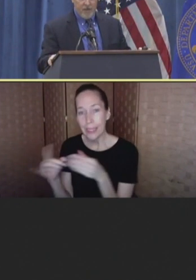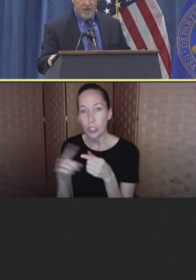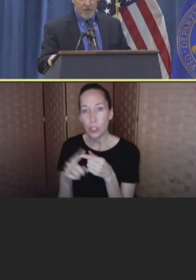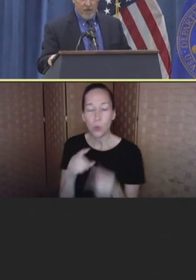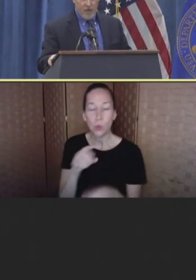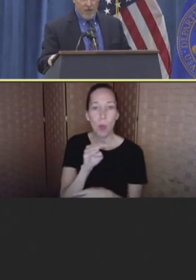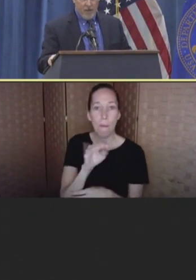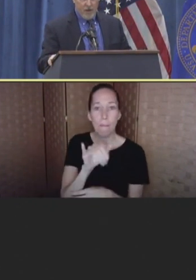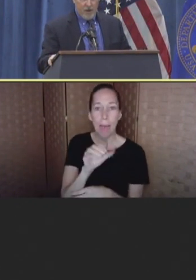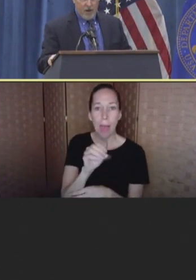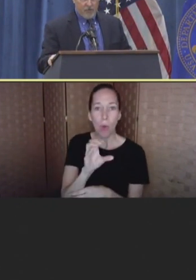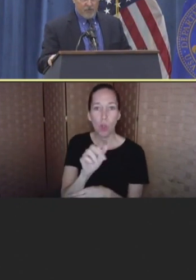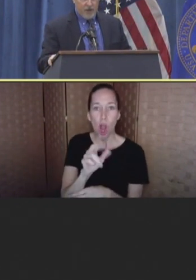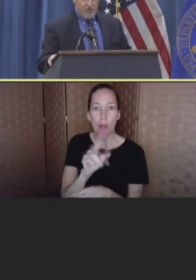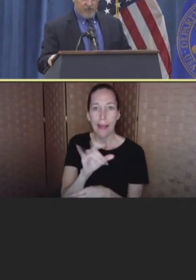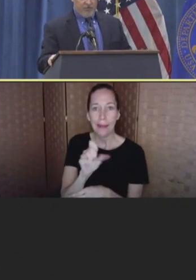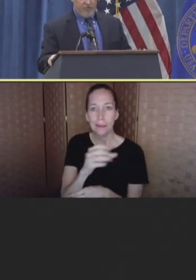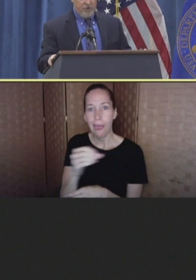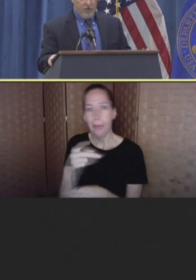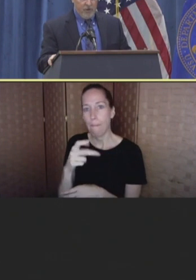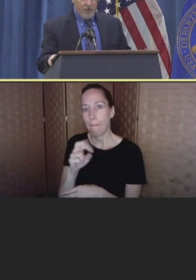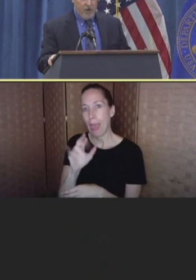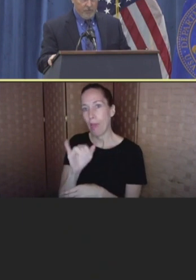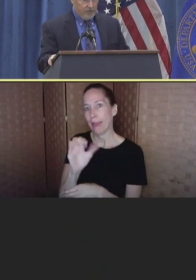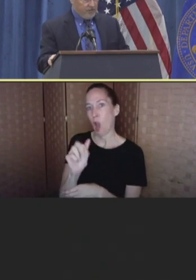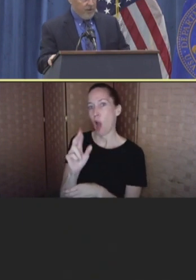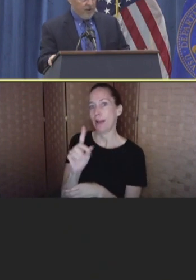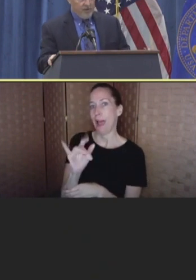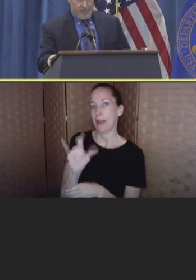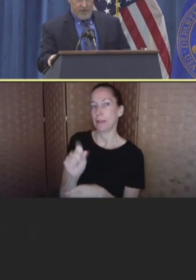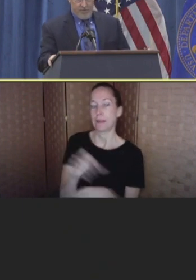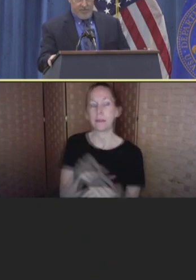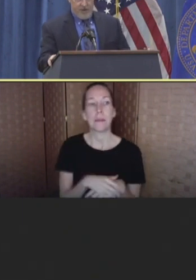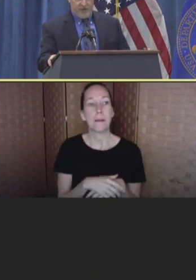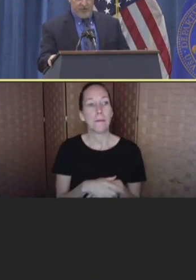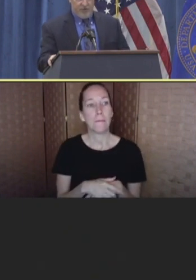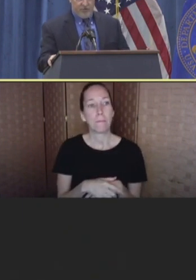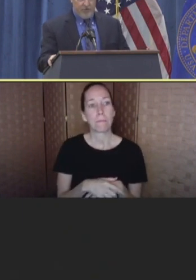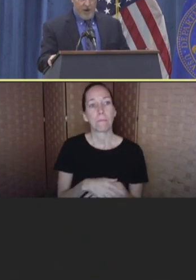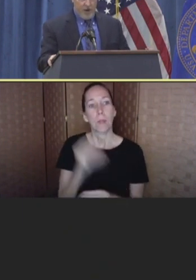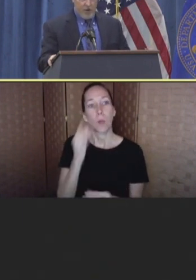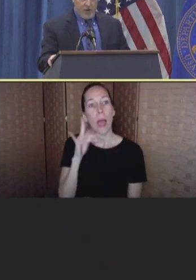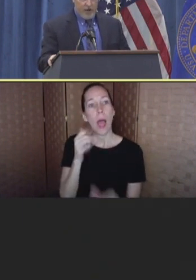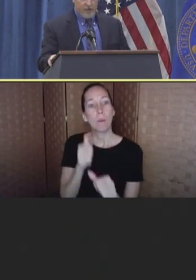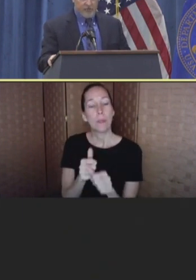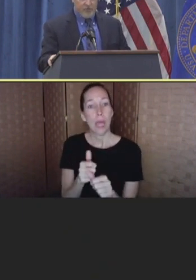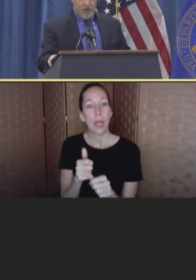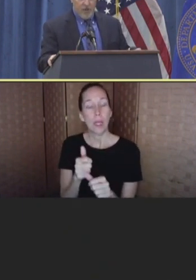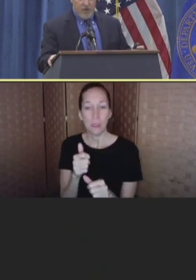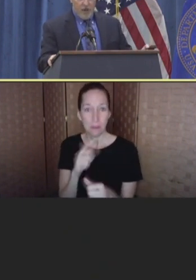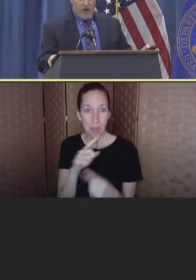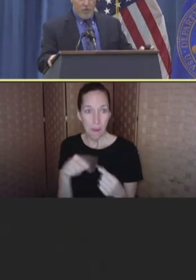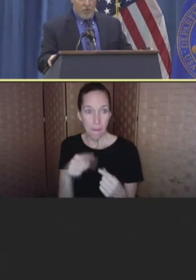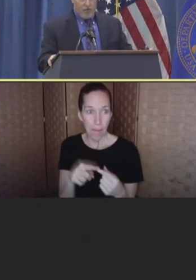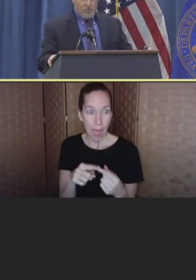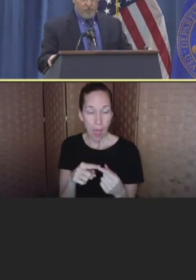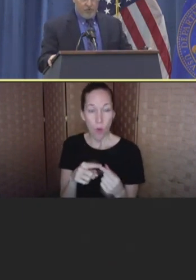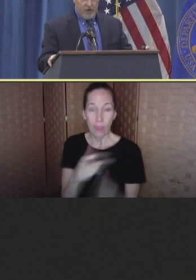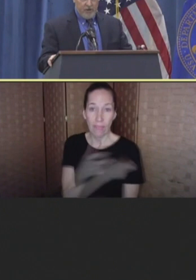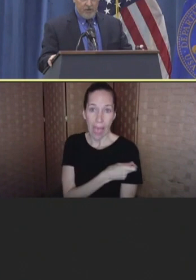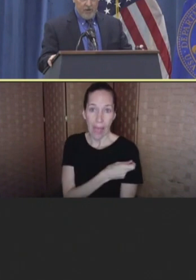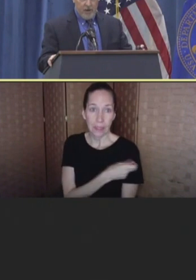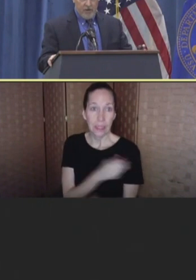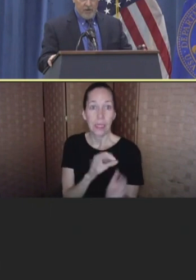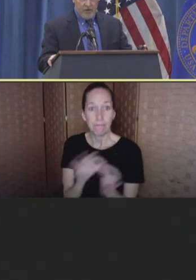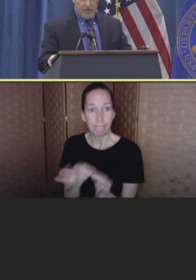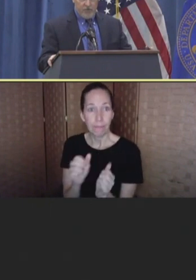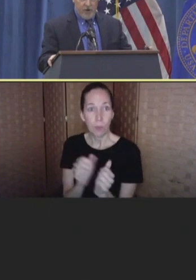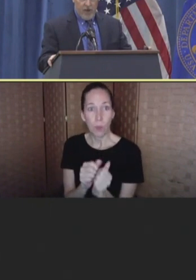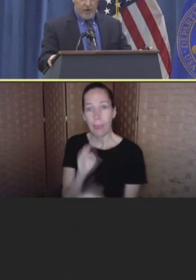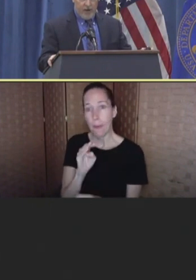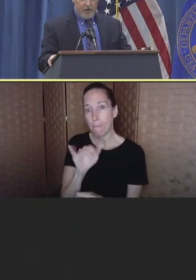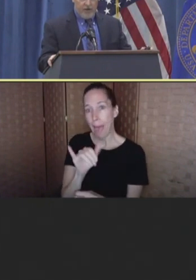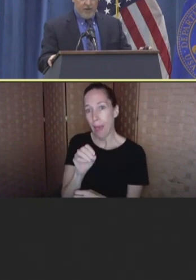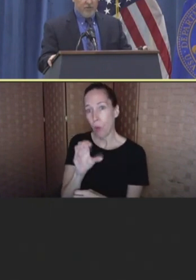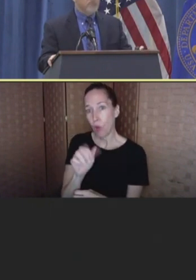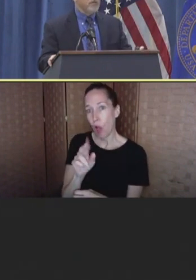Our second assessment on updates of vaccine-associated myocarditis was presented at the July 19th